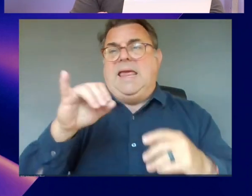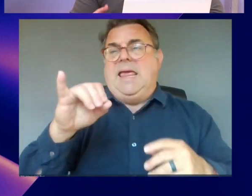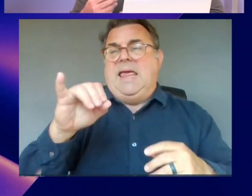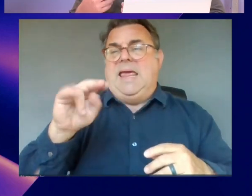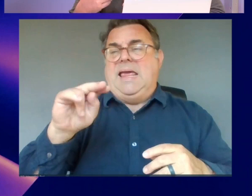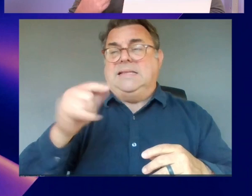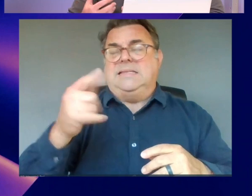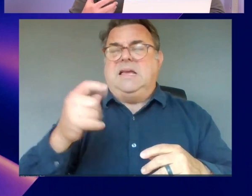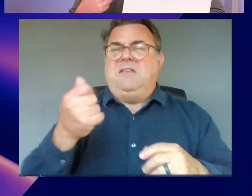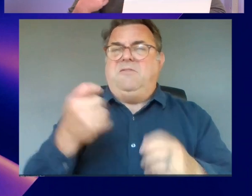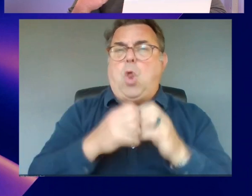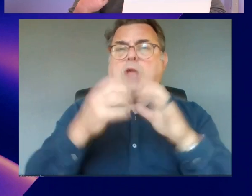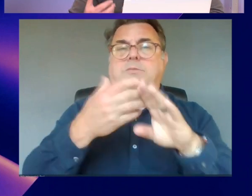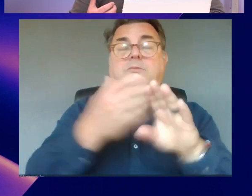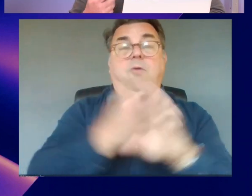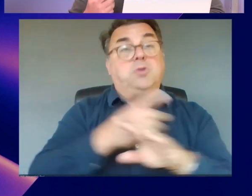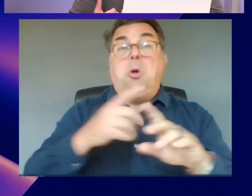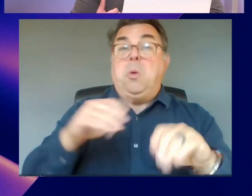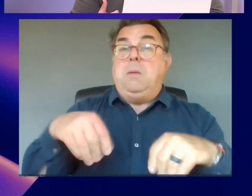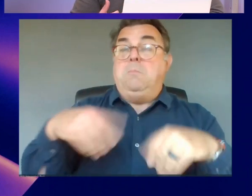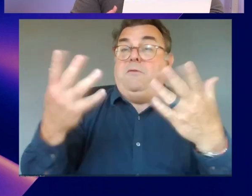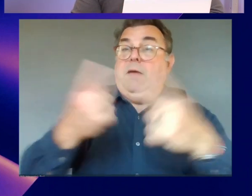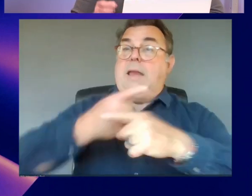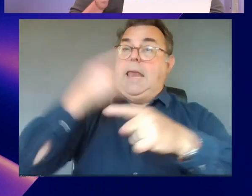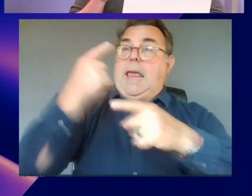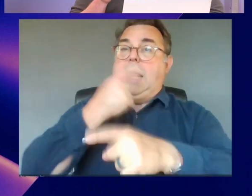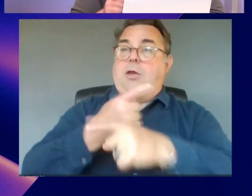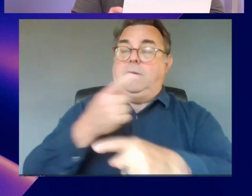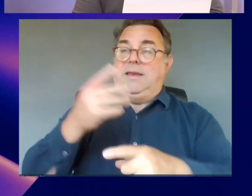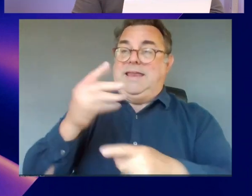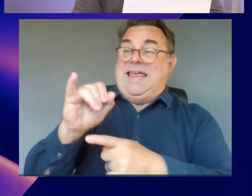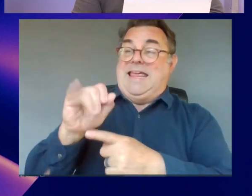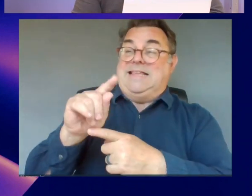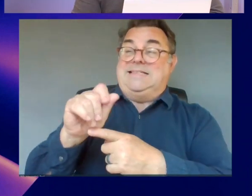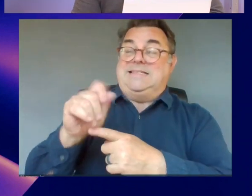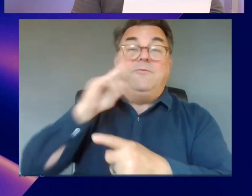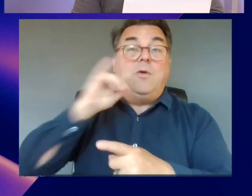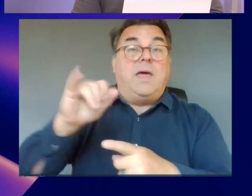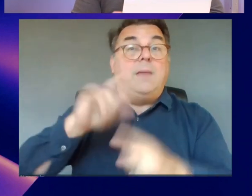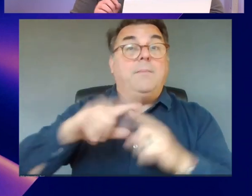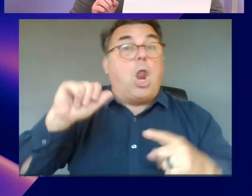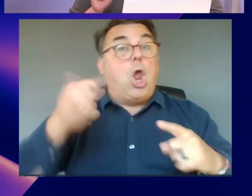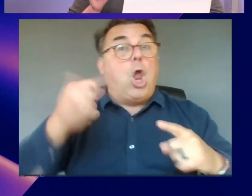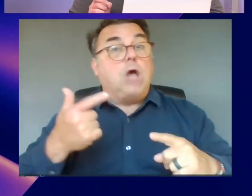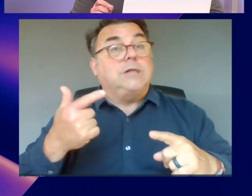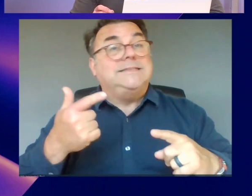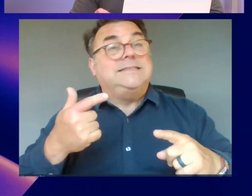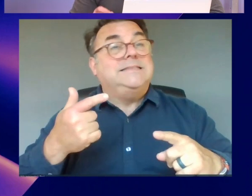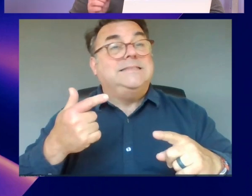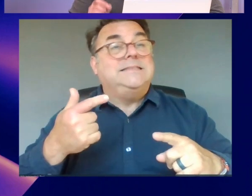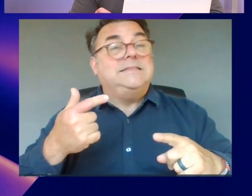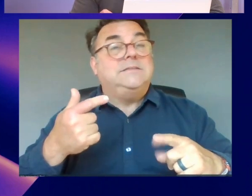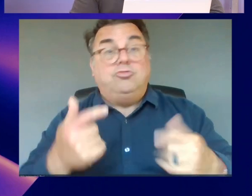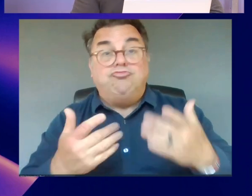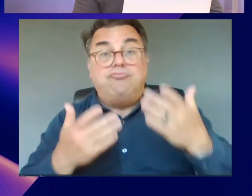So we are providing very accurate insights on that. But when it comes to logs, recommendations based off logs right now